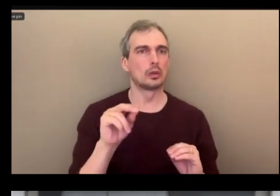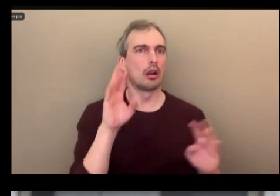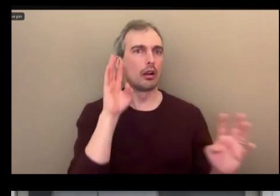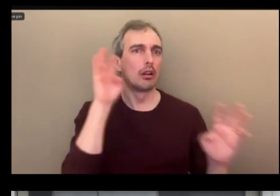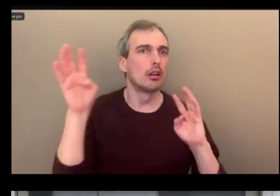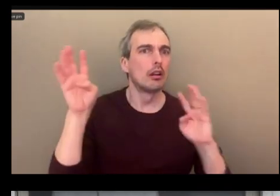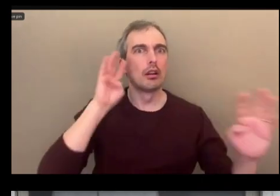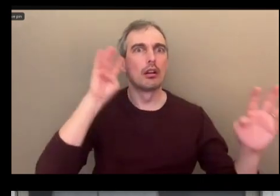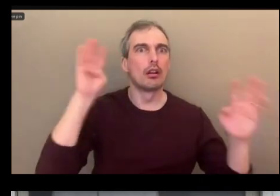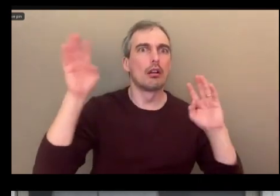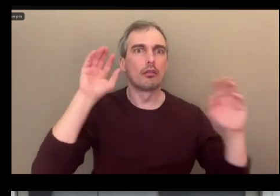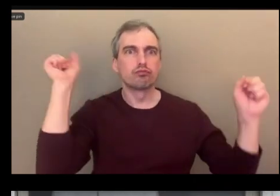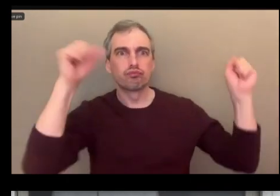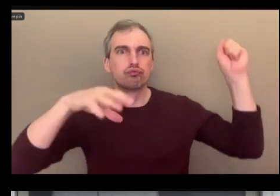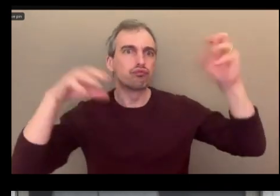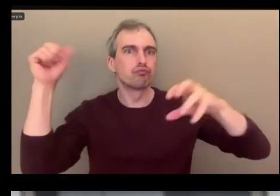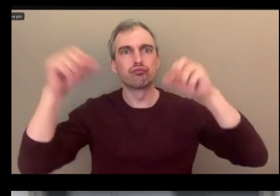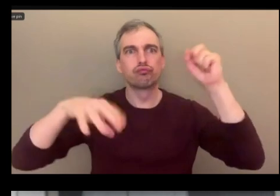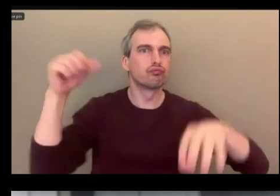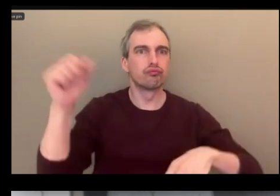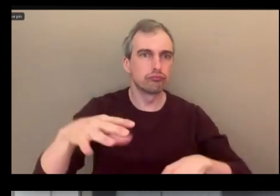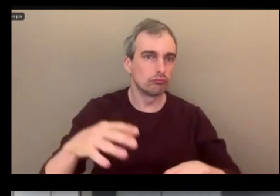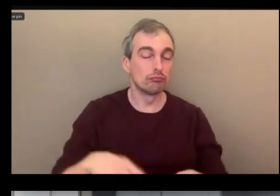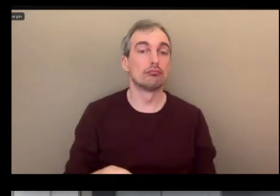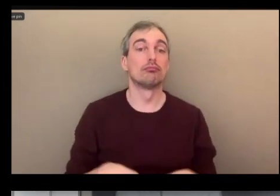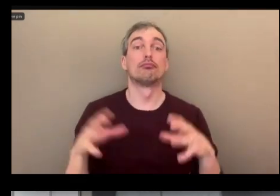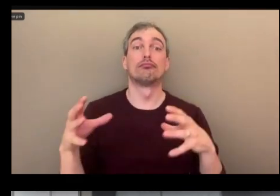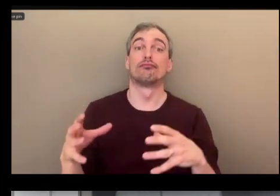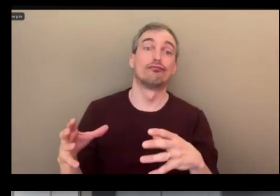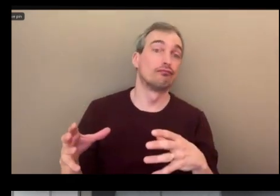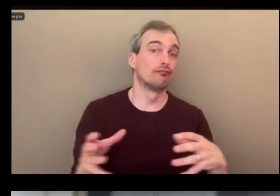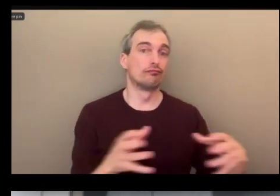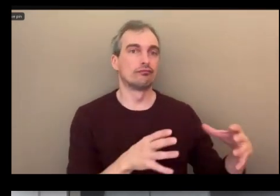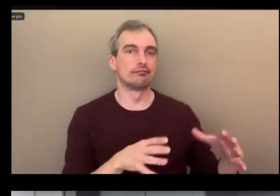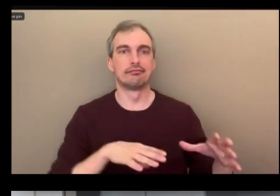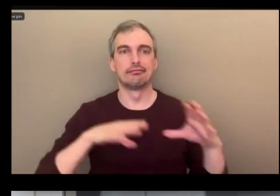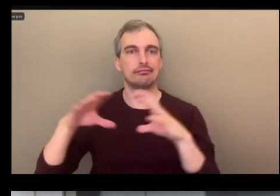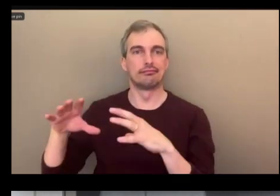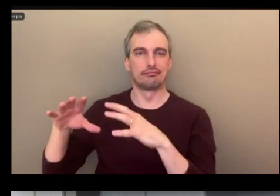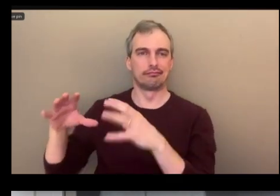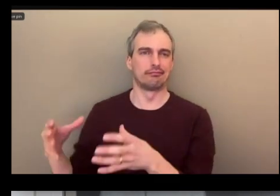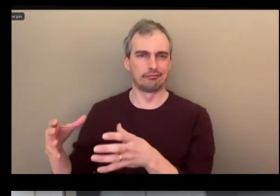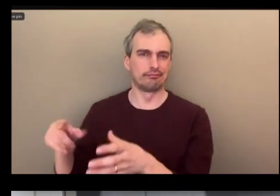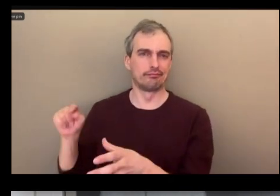Last but not least, in some cases, it's one of the most important aspects of our lab.